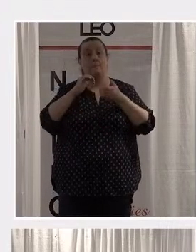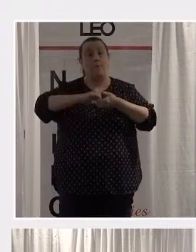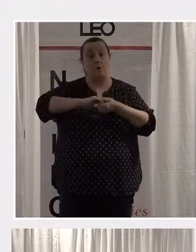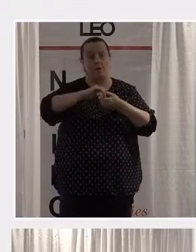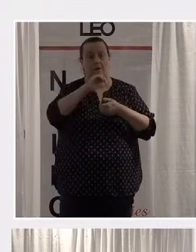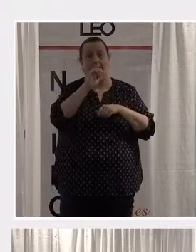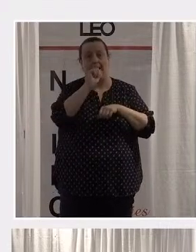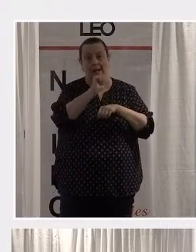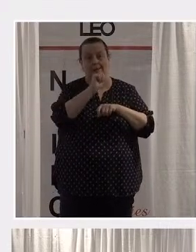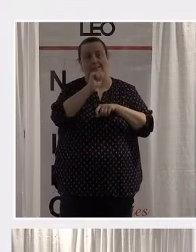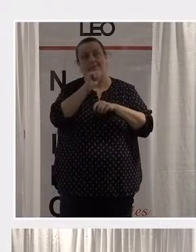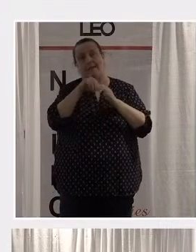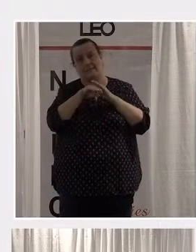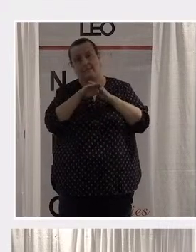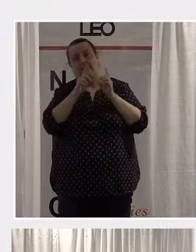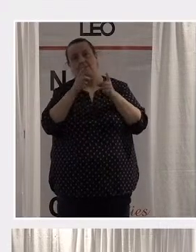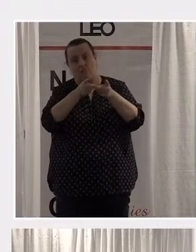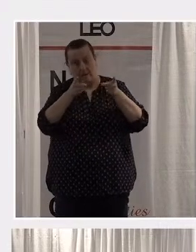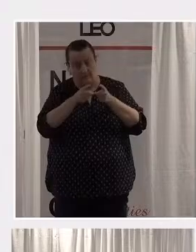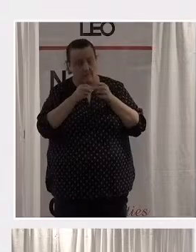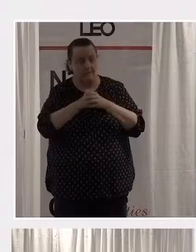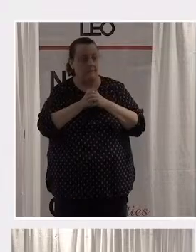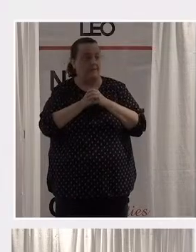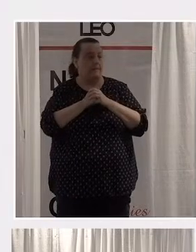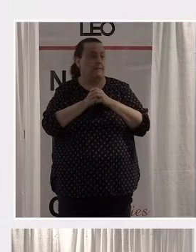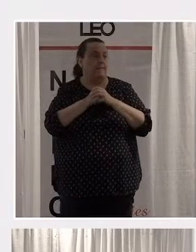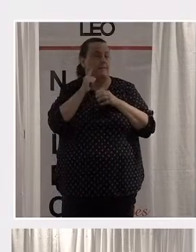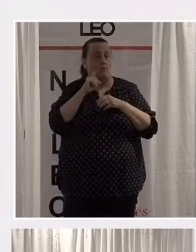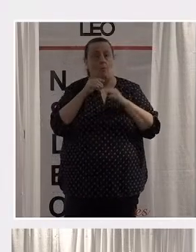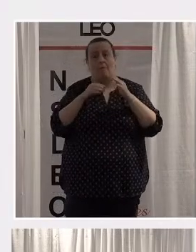THE ASSOCIATION OF MUNICIPAL ADMINISTRATORS NOVA SCOTIA,